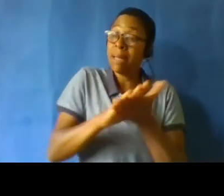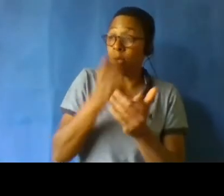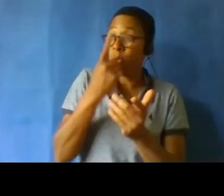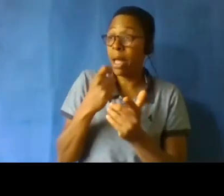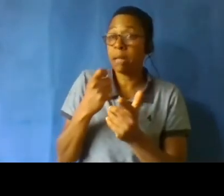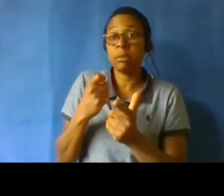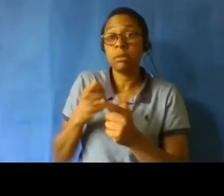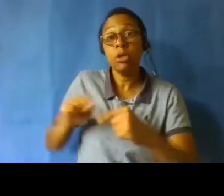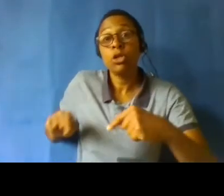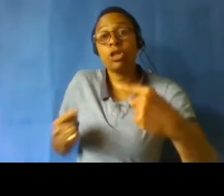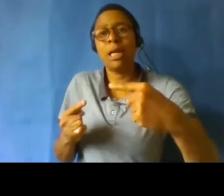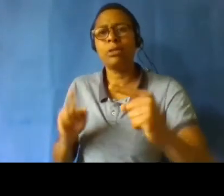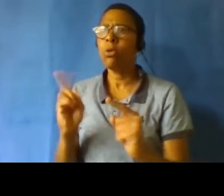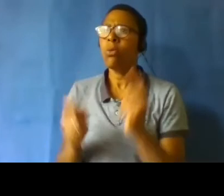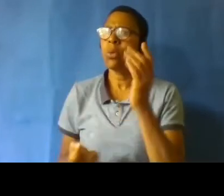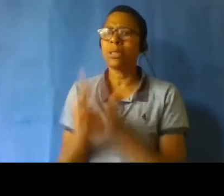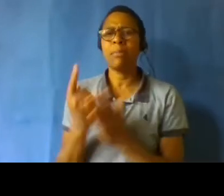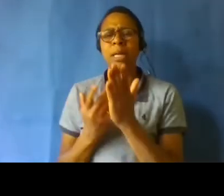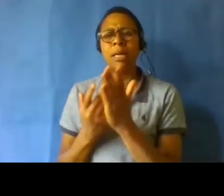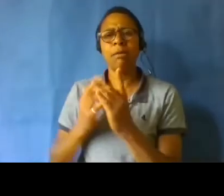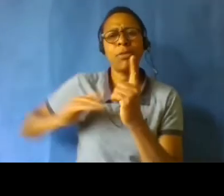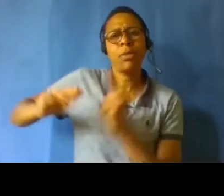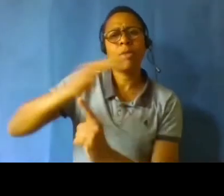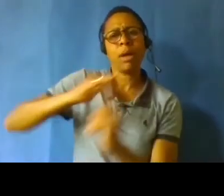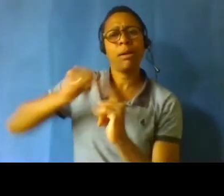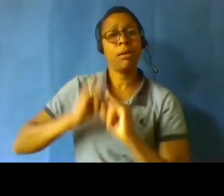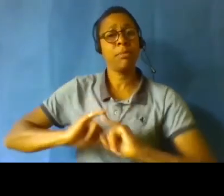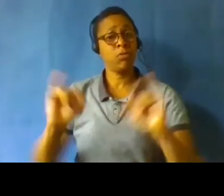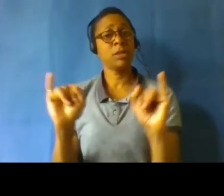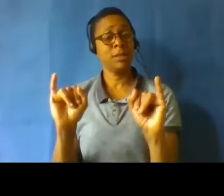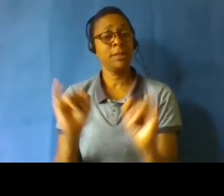current struggle against the climate crisis my point is that the lack and